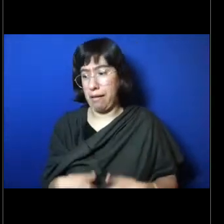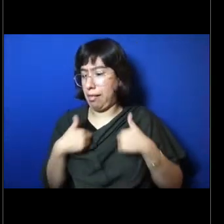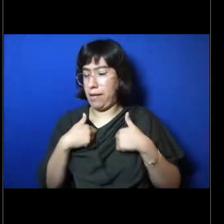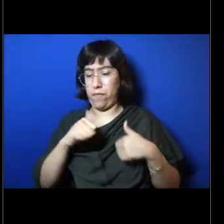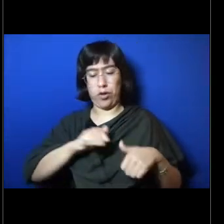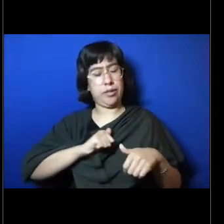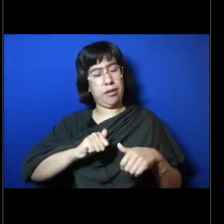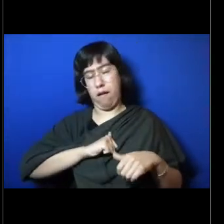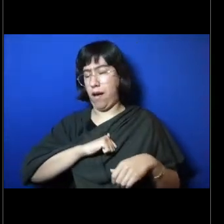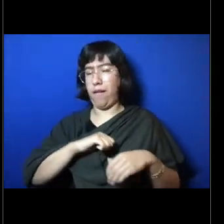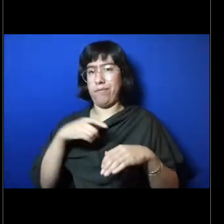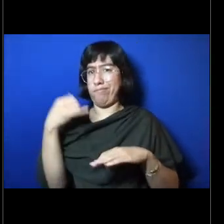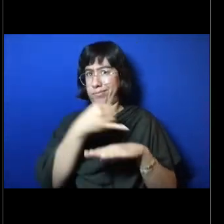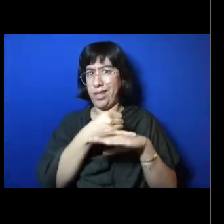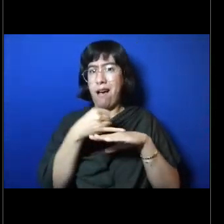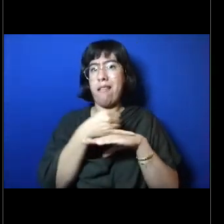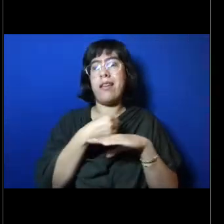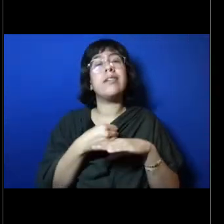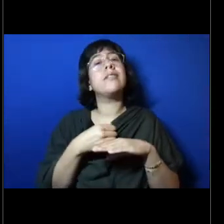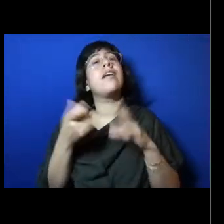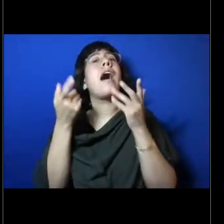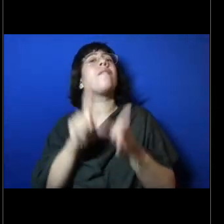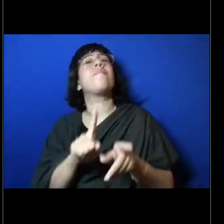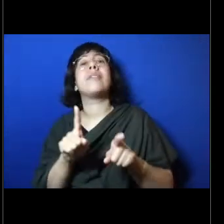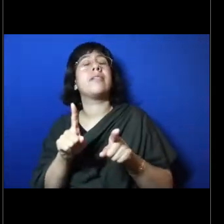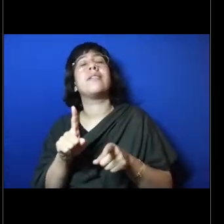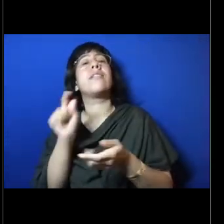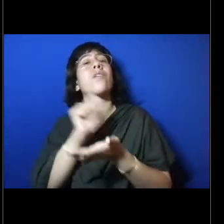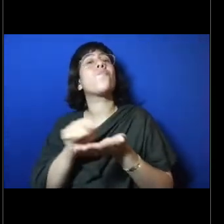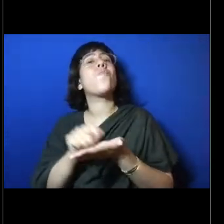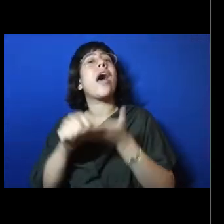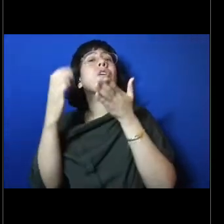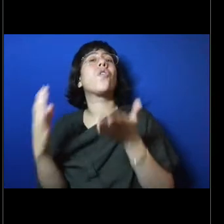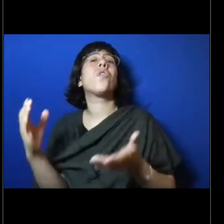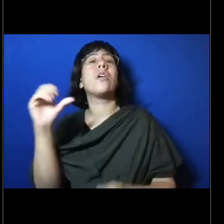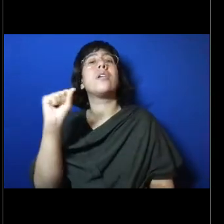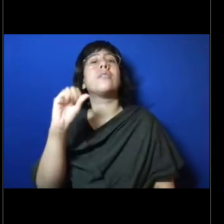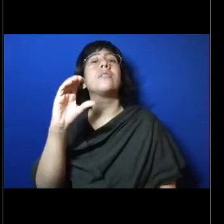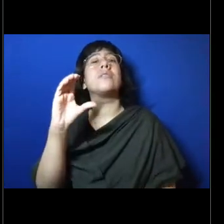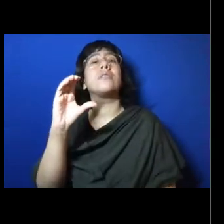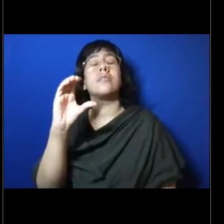And an author Scott O'Dell, found this story very compelling